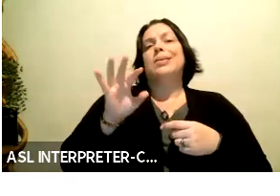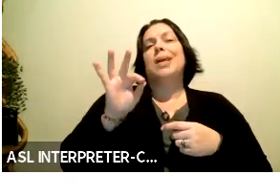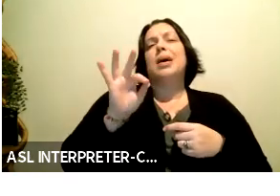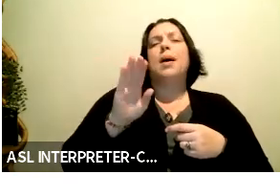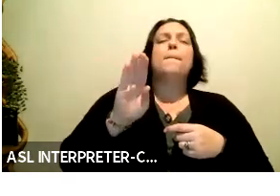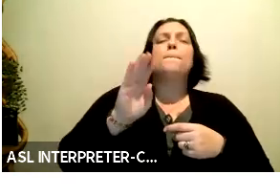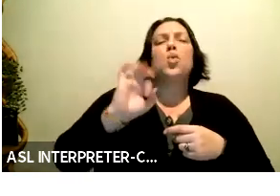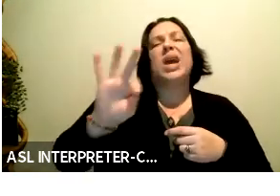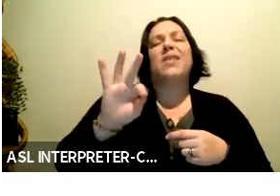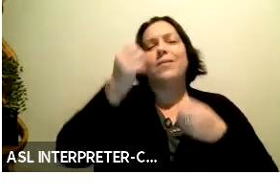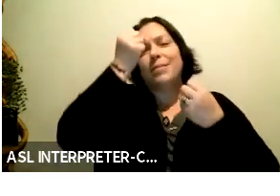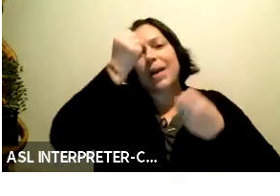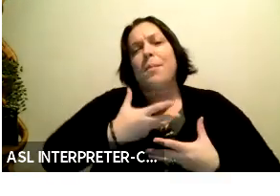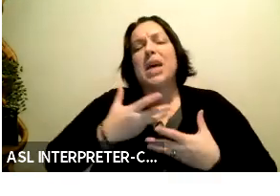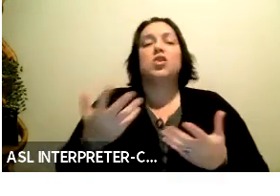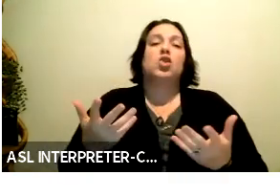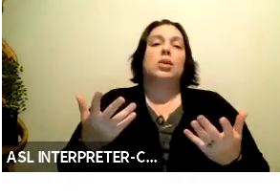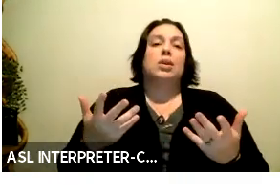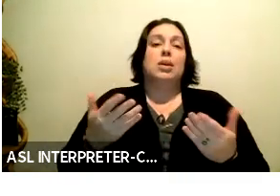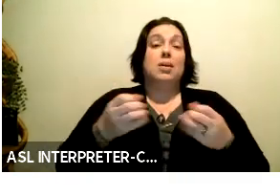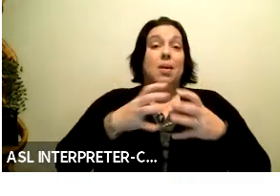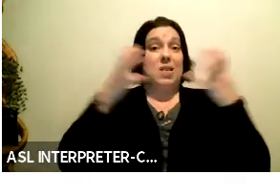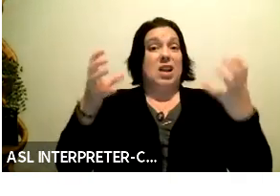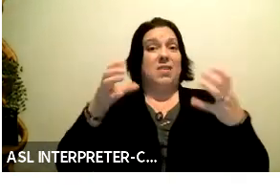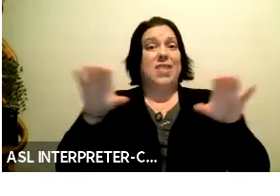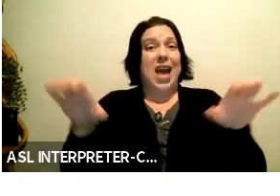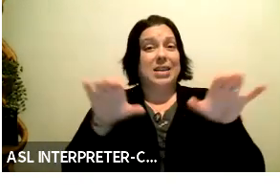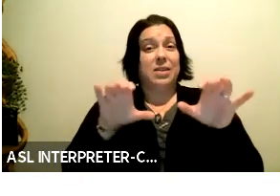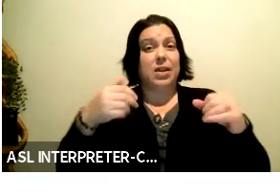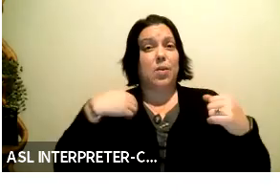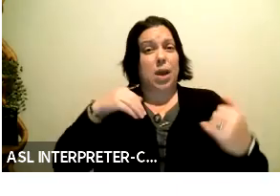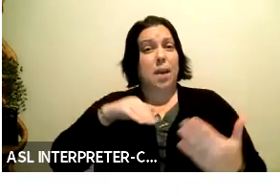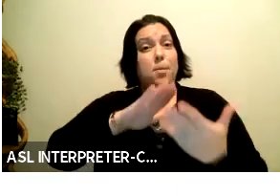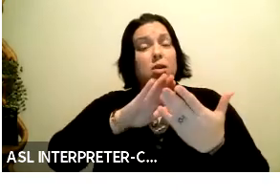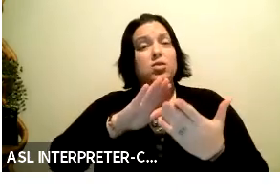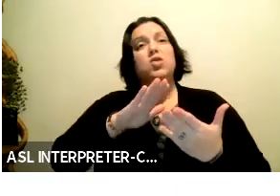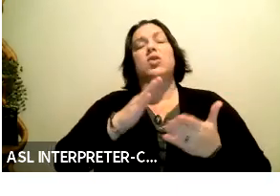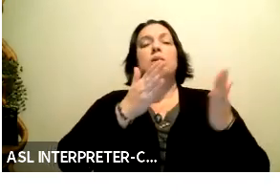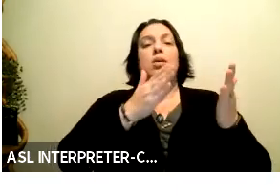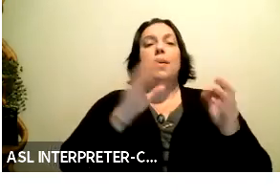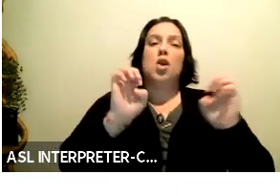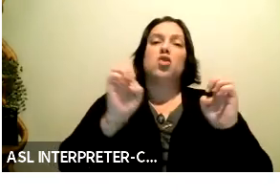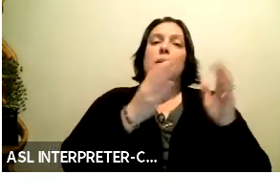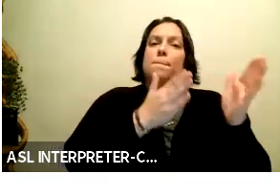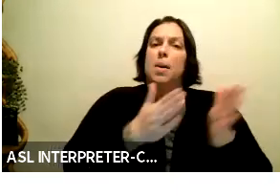of the activities we originally approached as planning and preparedness were fully actualized,